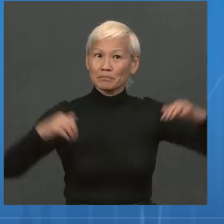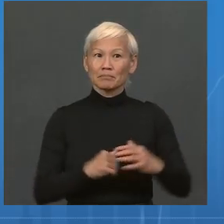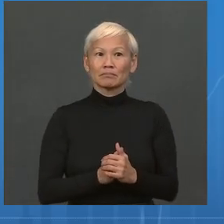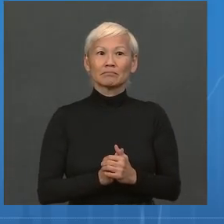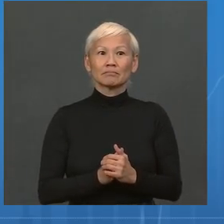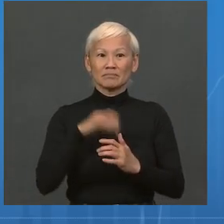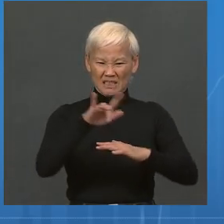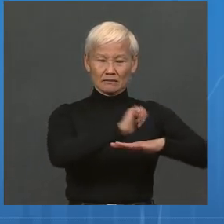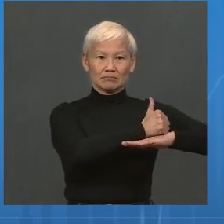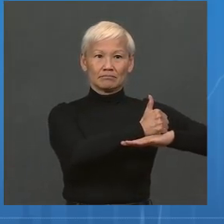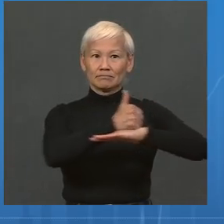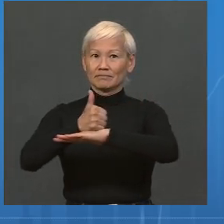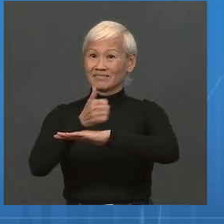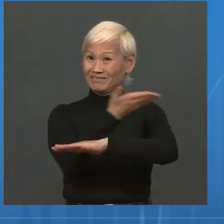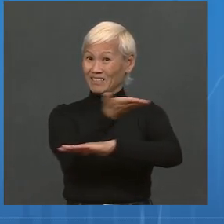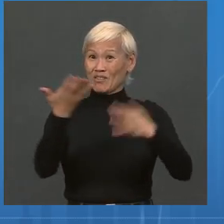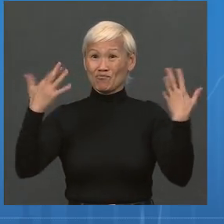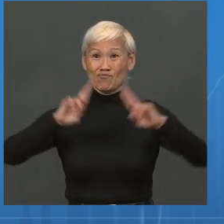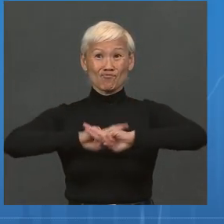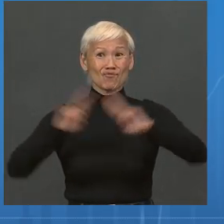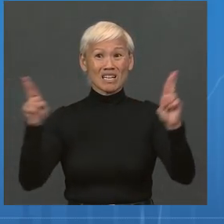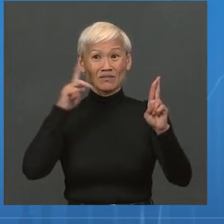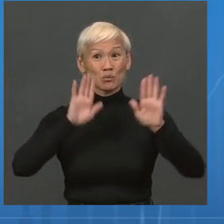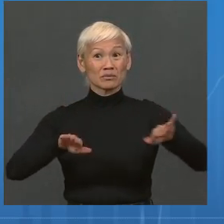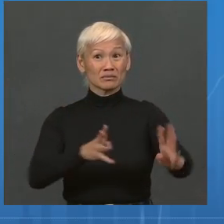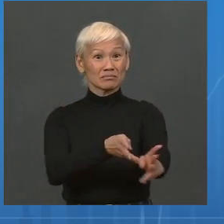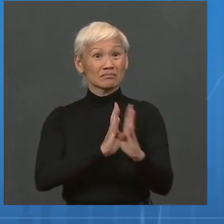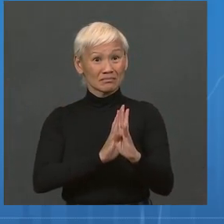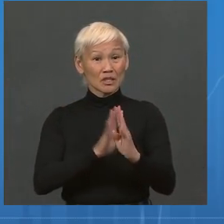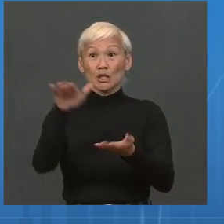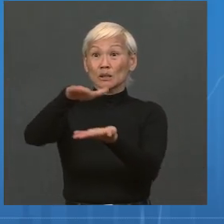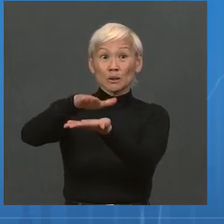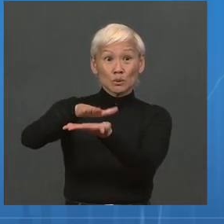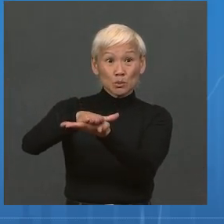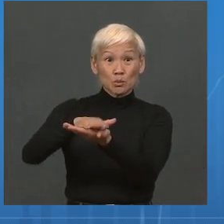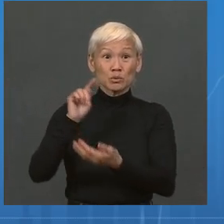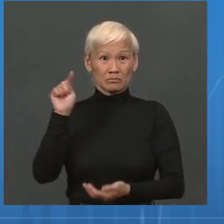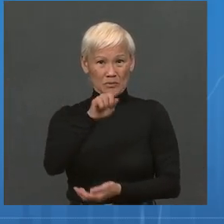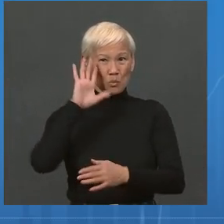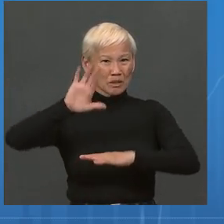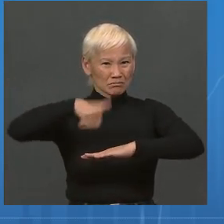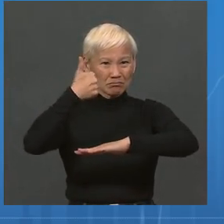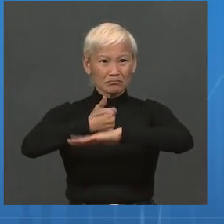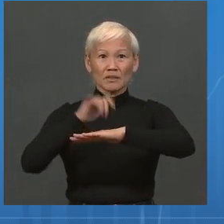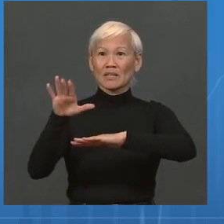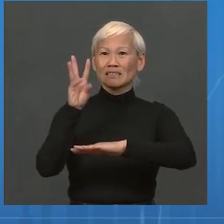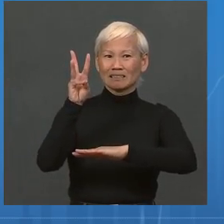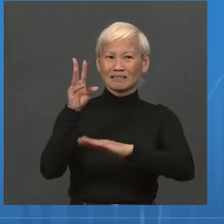to host vaccination clinics, with more than 6,000 clinics at schools being planned before the winter holiday break.